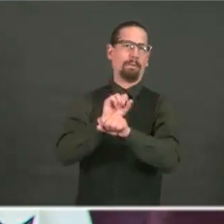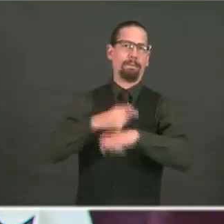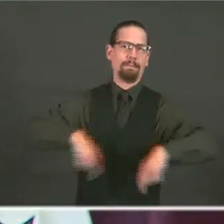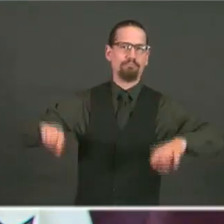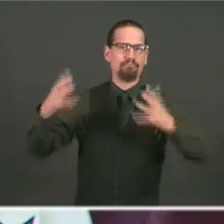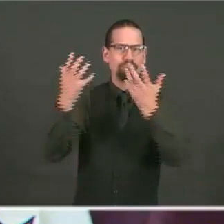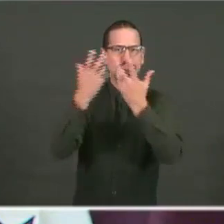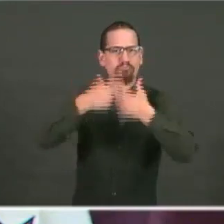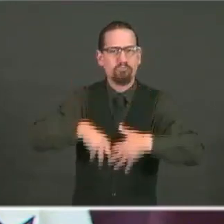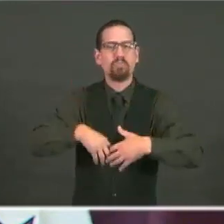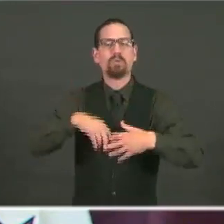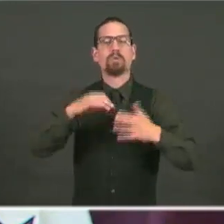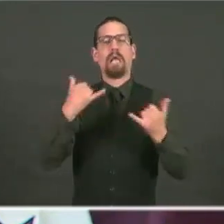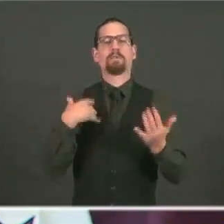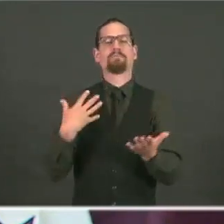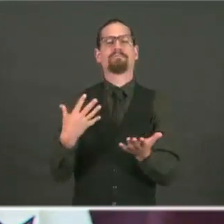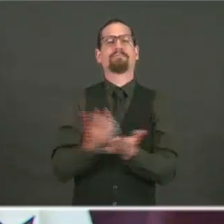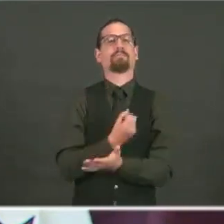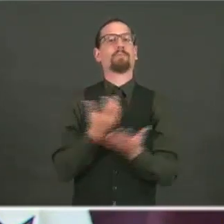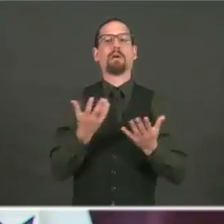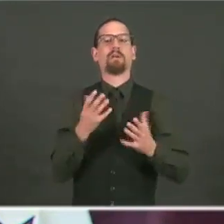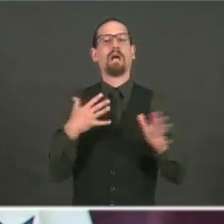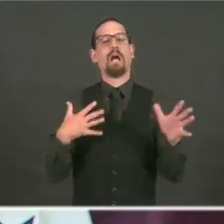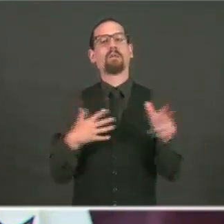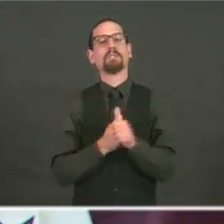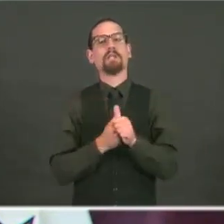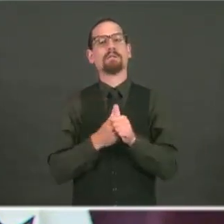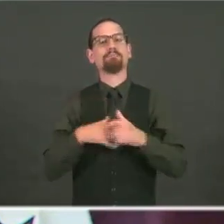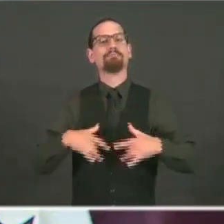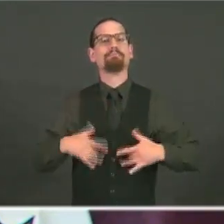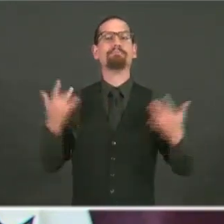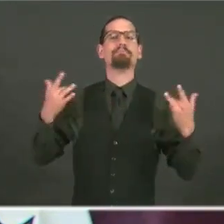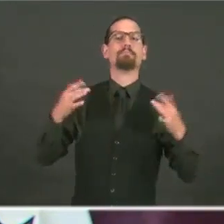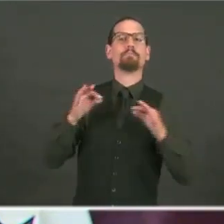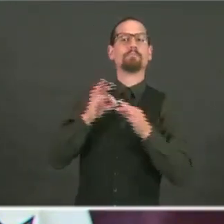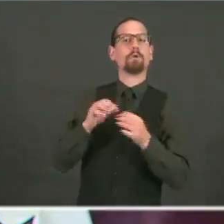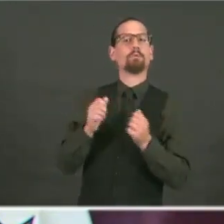I WOULD LIKE TO GIVE YOU A BRIEF UPDATE ON THE K12 TESTING